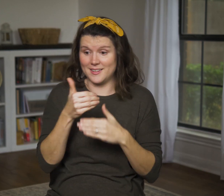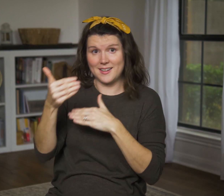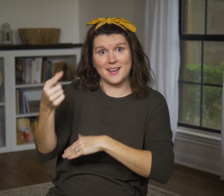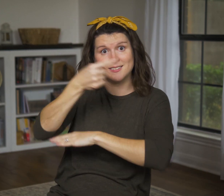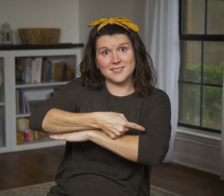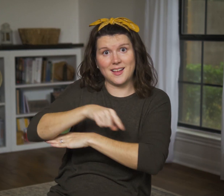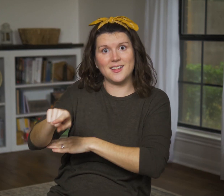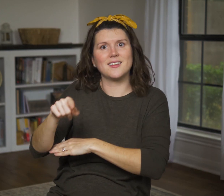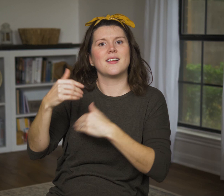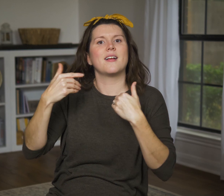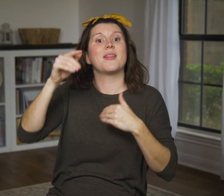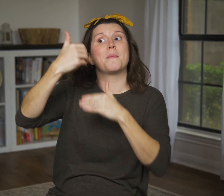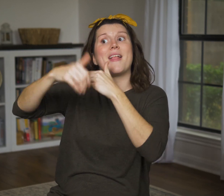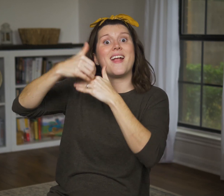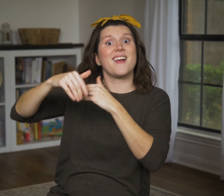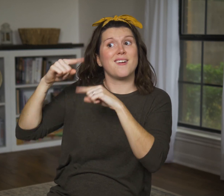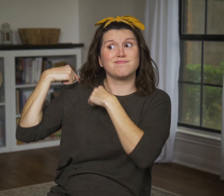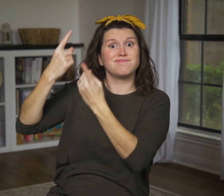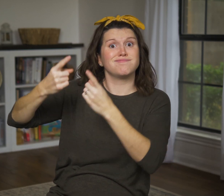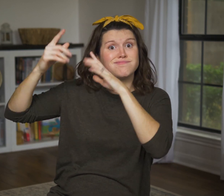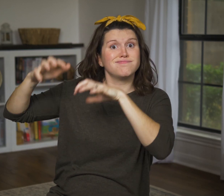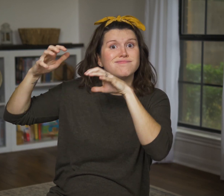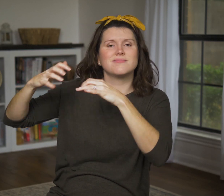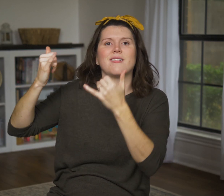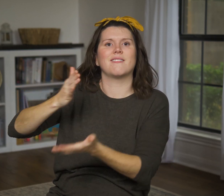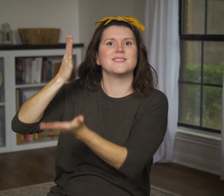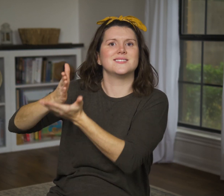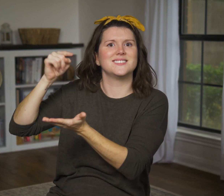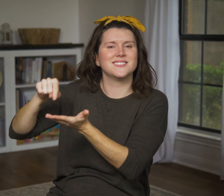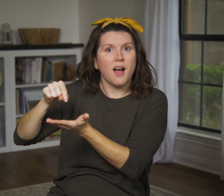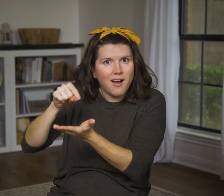Then the next day, the manna ceases.